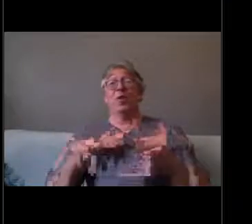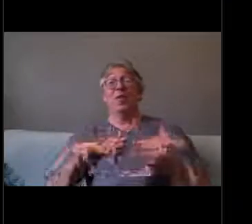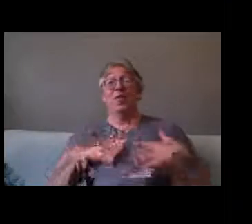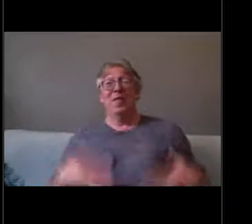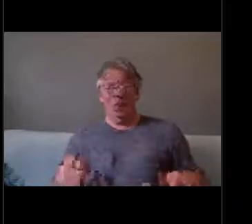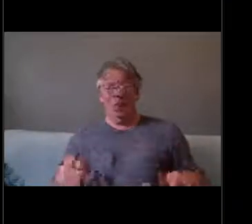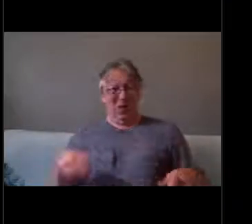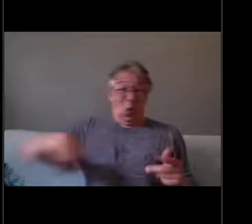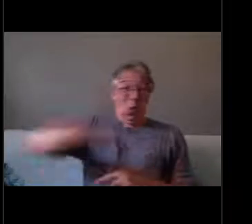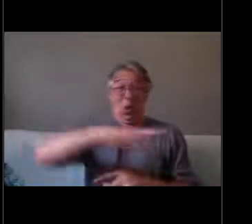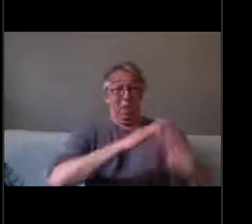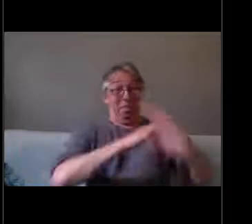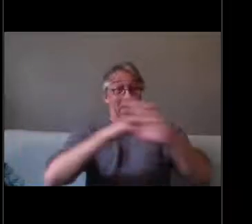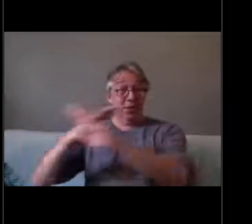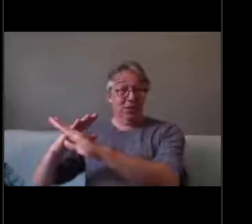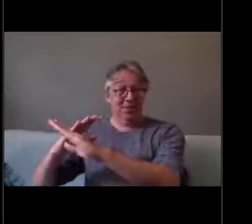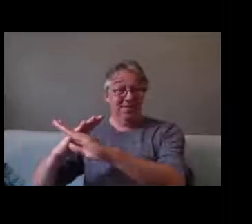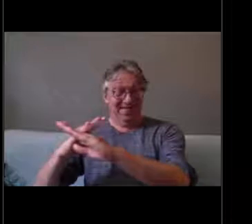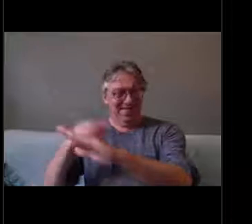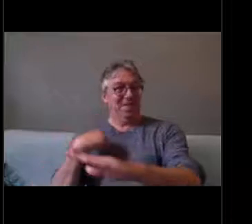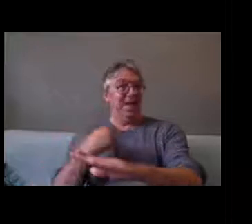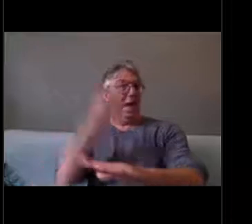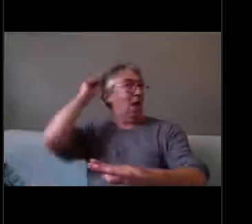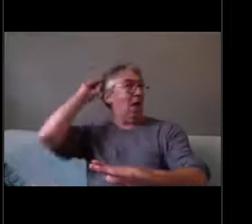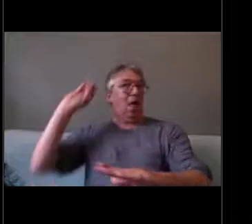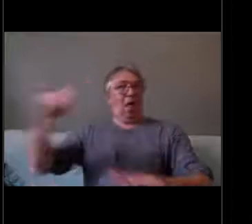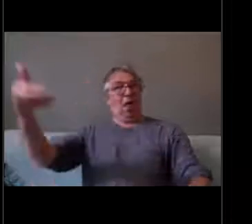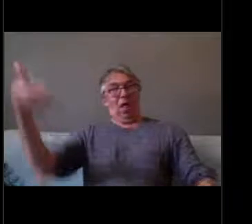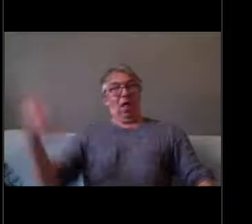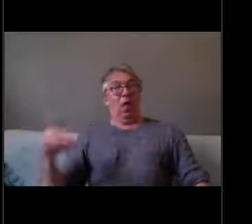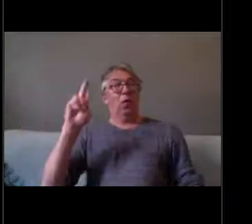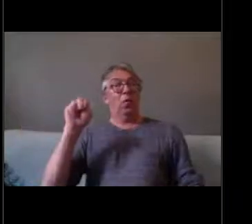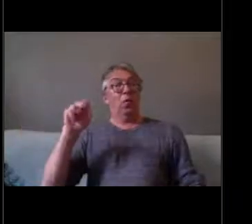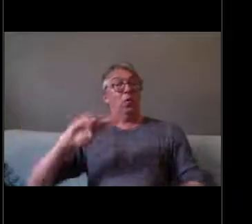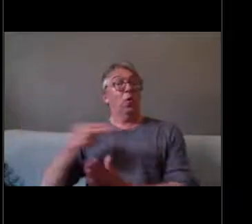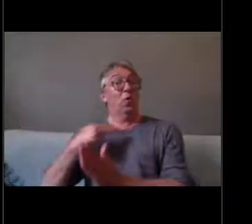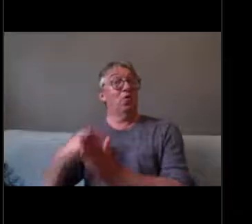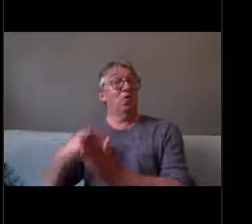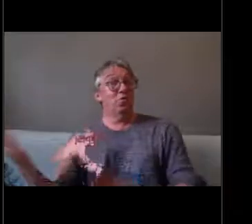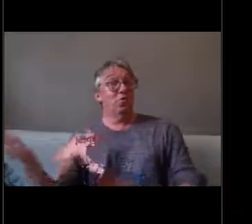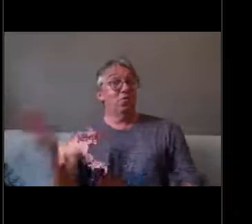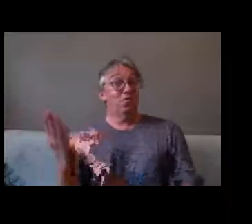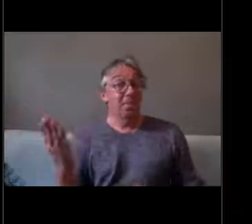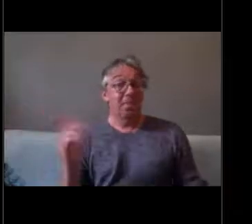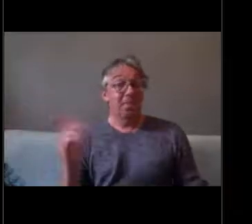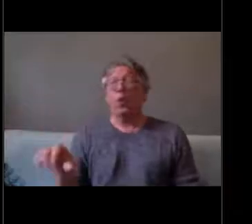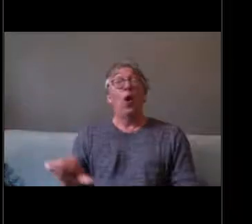And looking at different reports that came from organisations that have experience of sending volunteers.